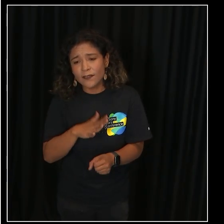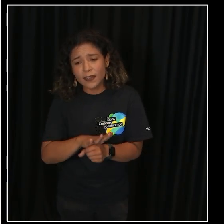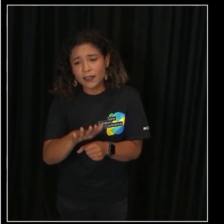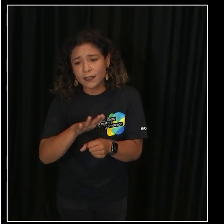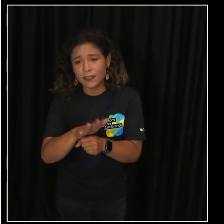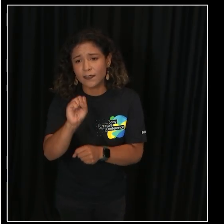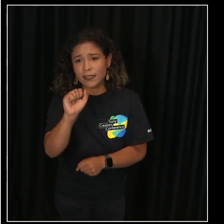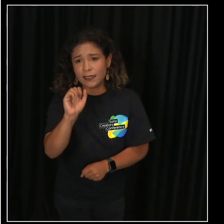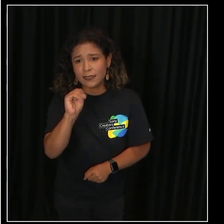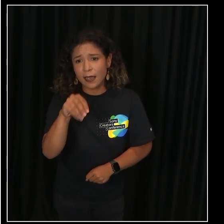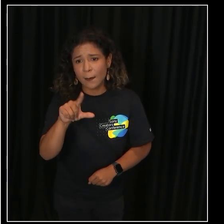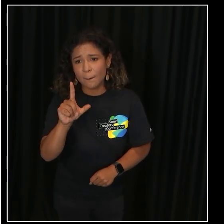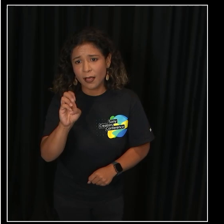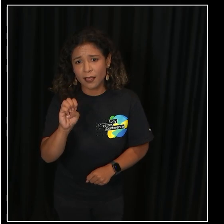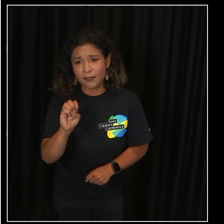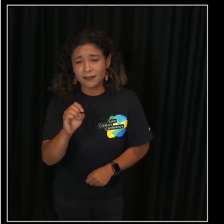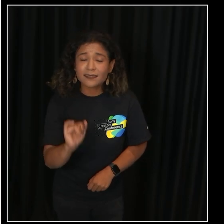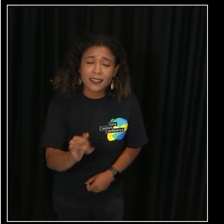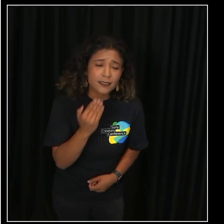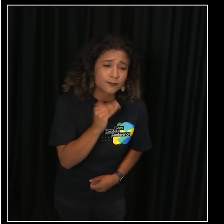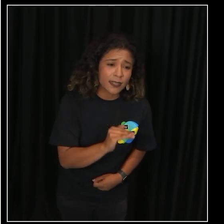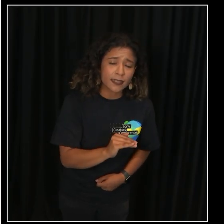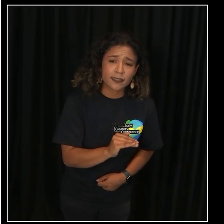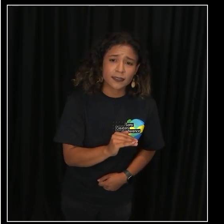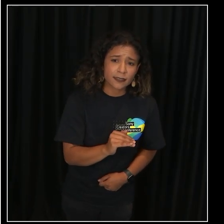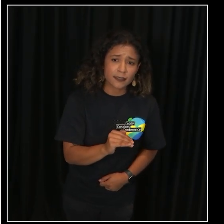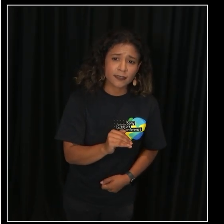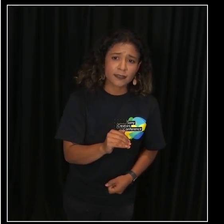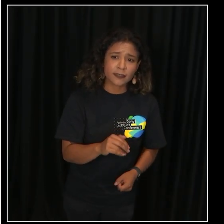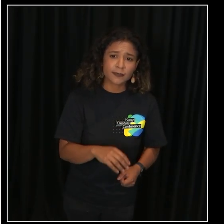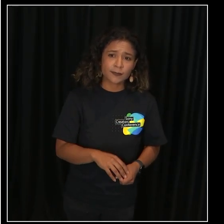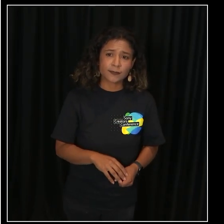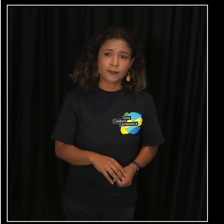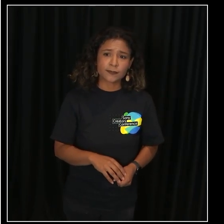Under sampling is bad. A less obvious problem is depth buffer aliasing.